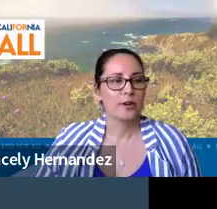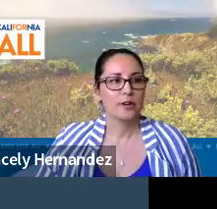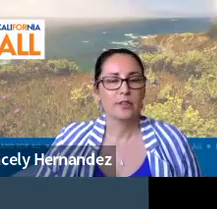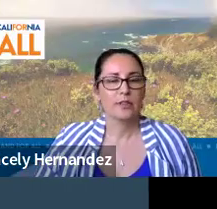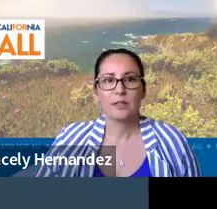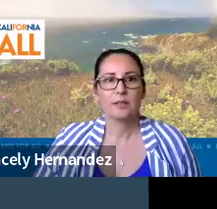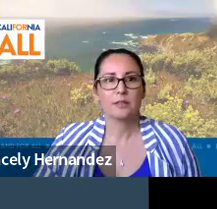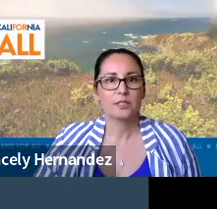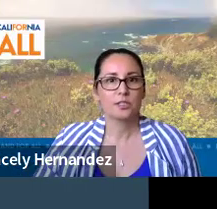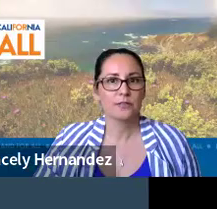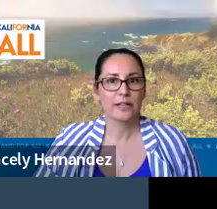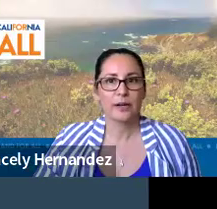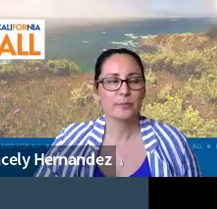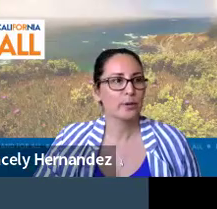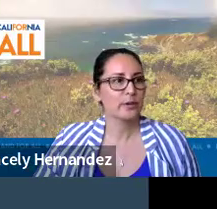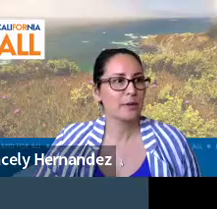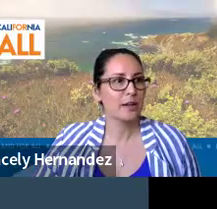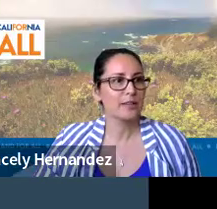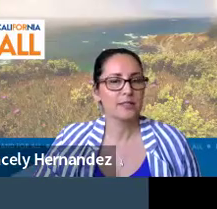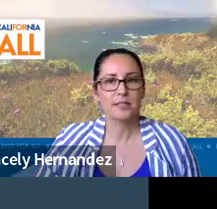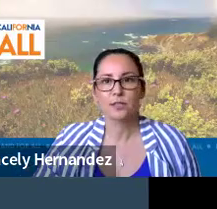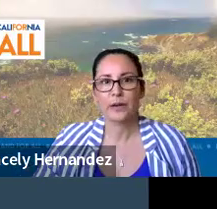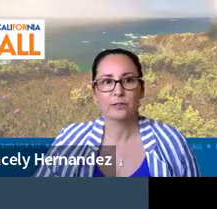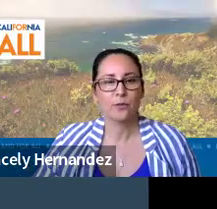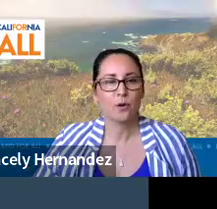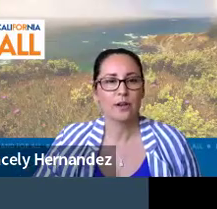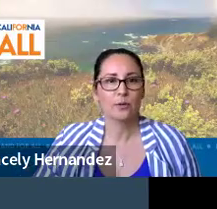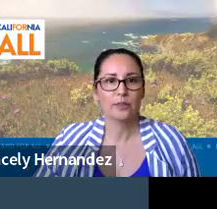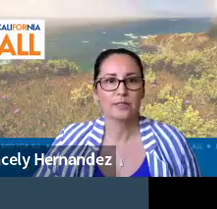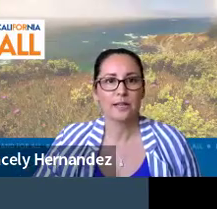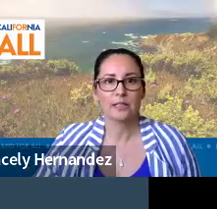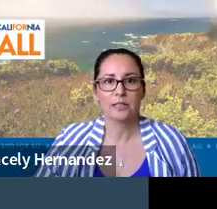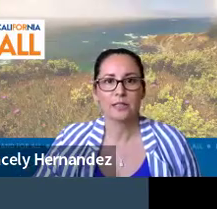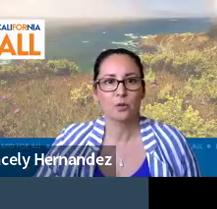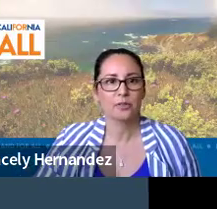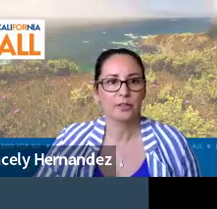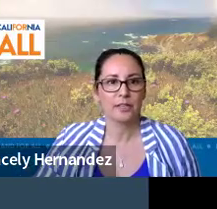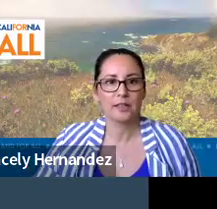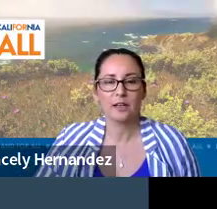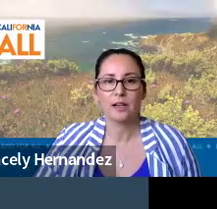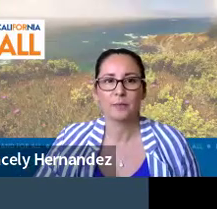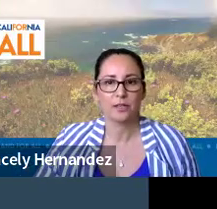For the Digital Divide Grant Program, this is Round 4, with a deadline of October 30th,